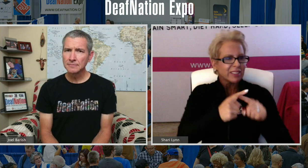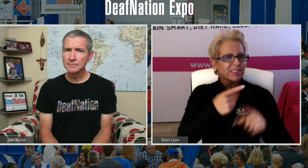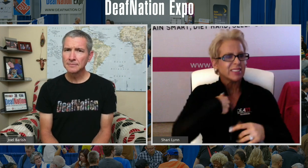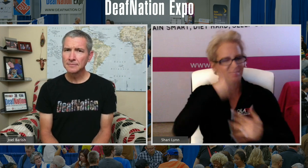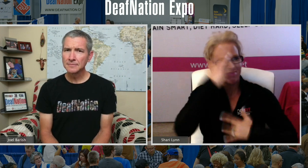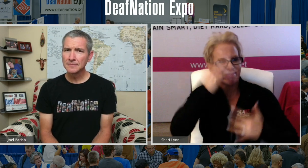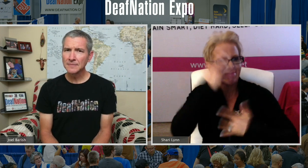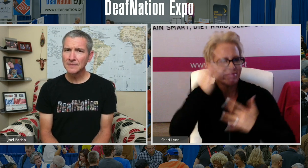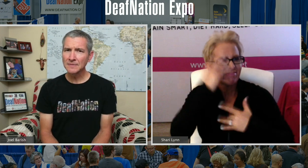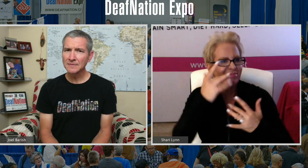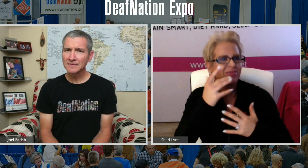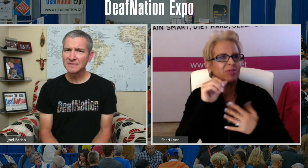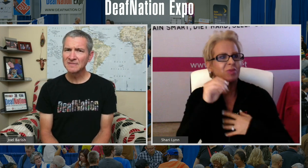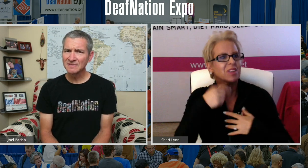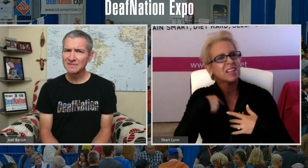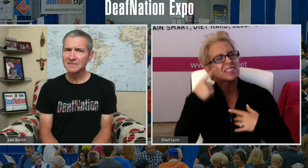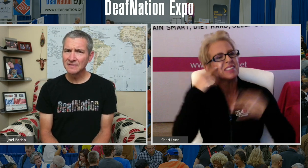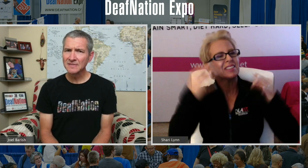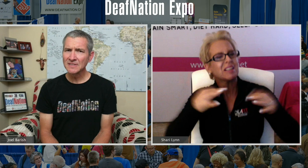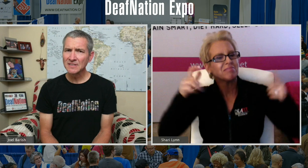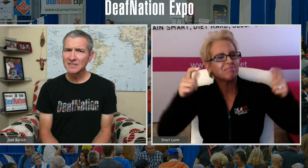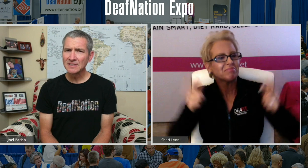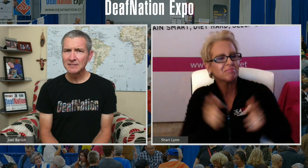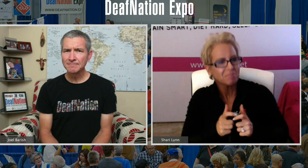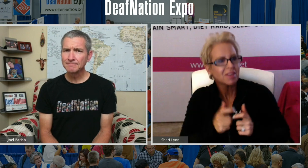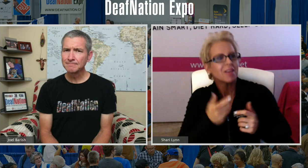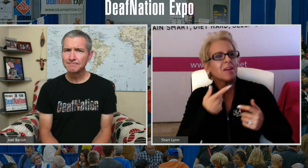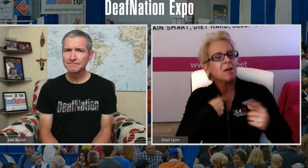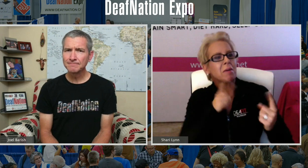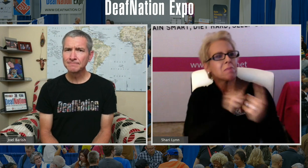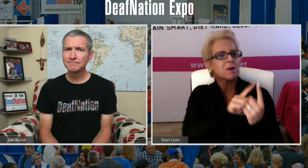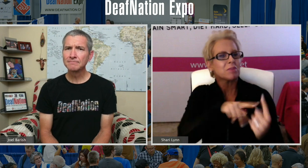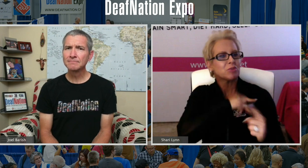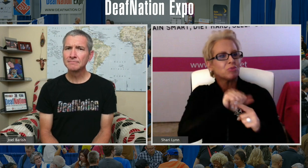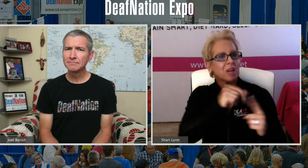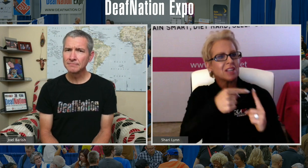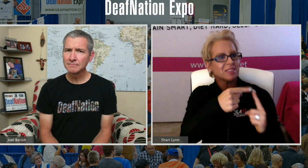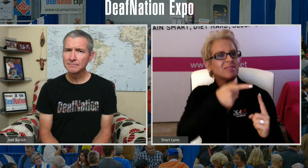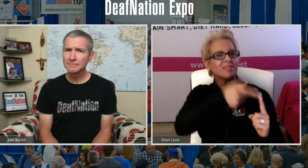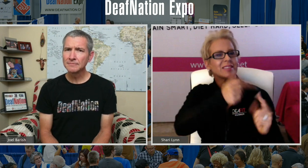but it’s true, plus I got sick often. So I decided to lose weight and I met a personal trainer